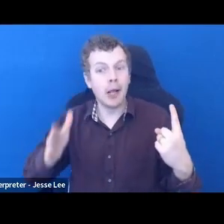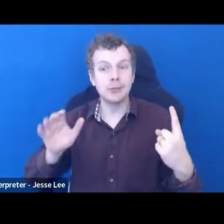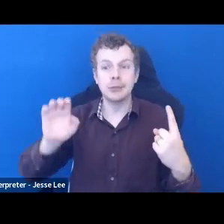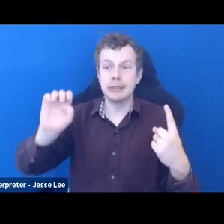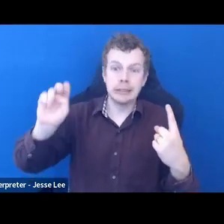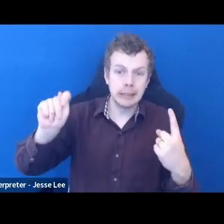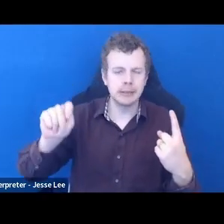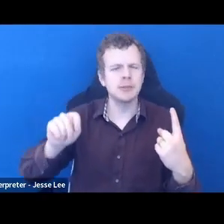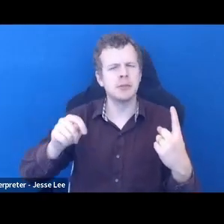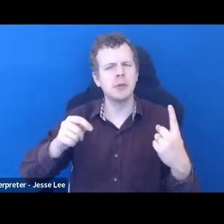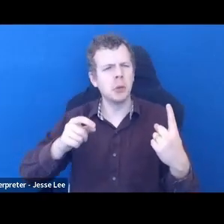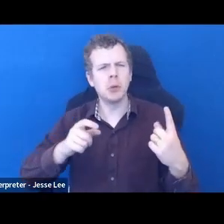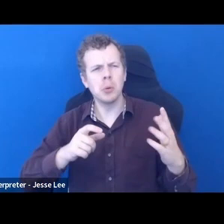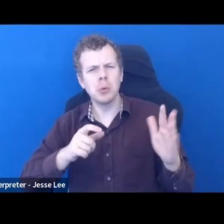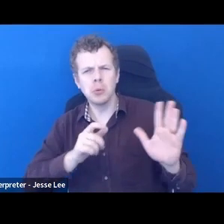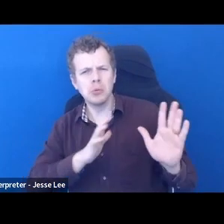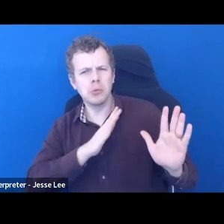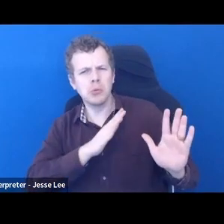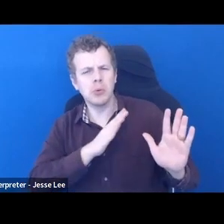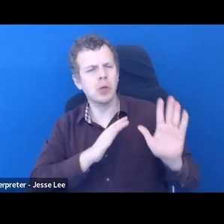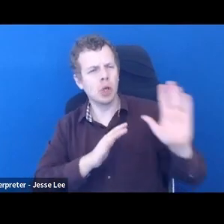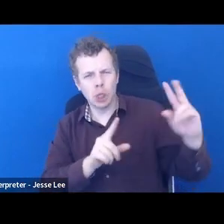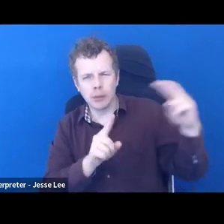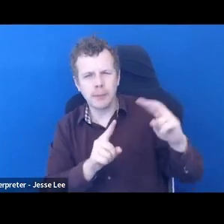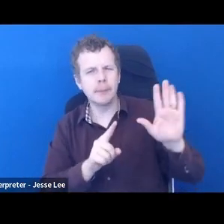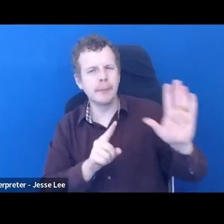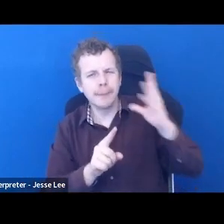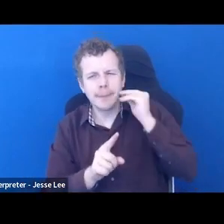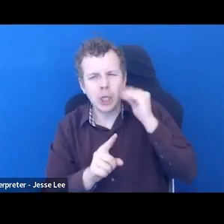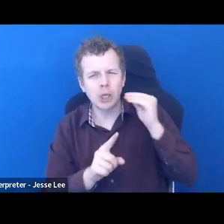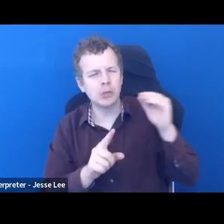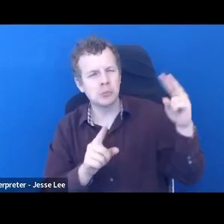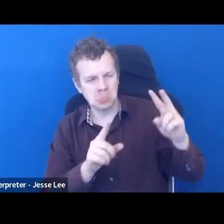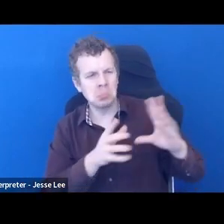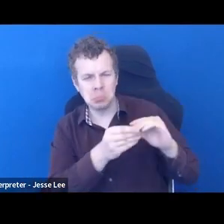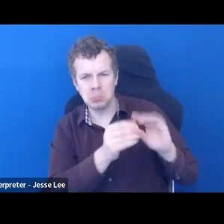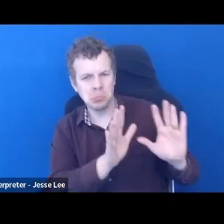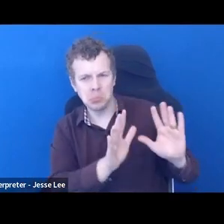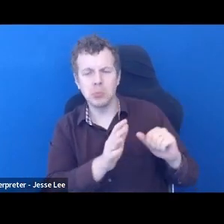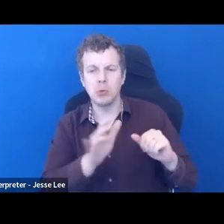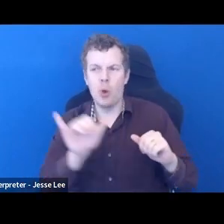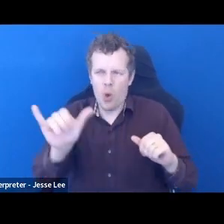that can maybe shed some light based on their experiences or other things that they know from the evidence.